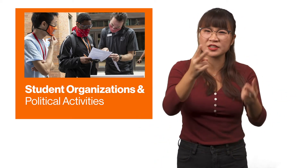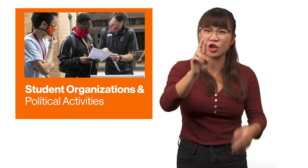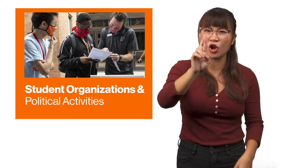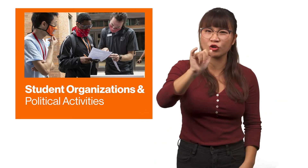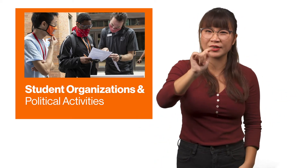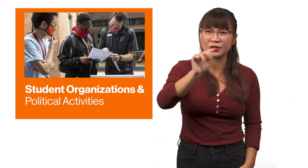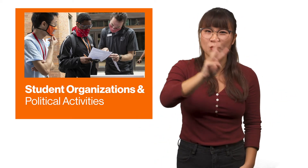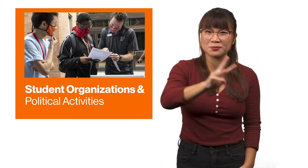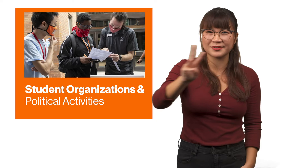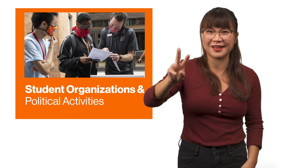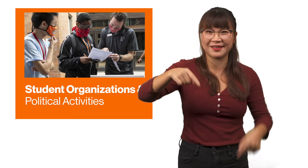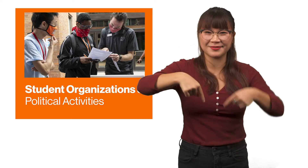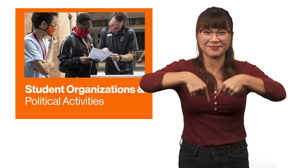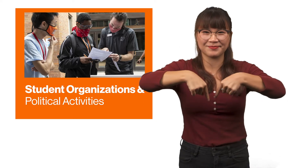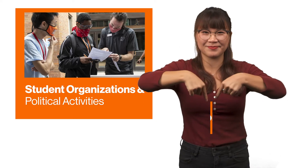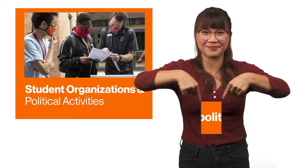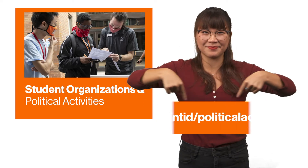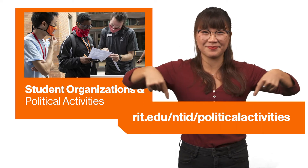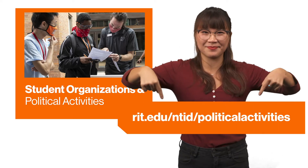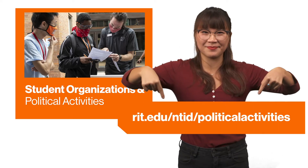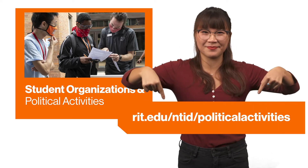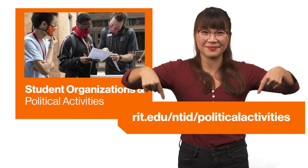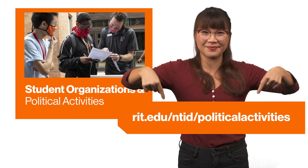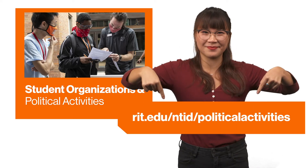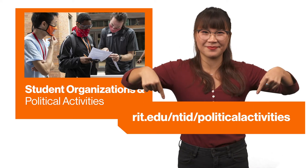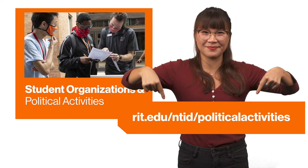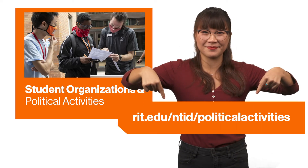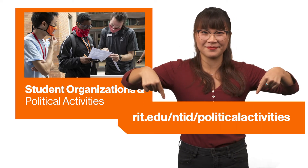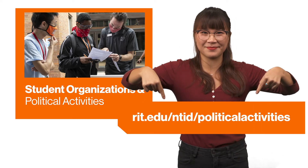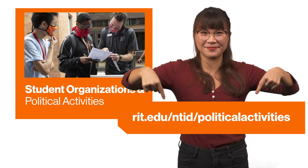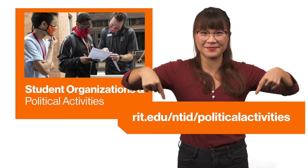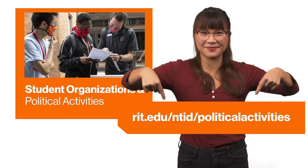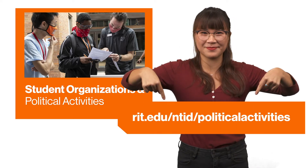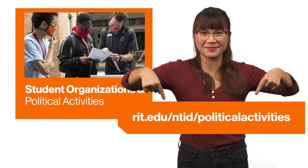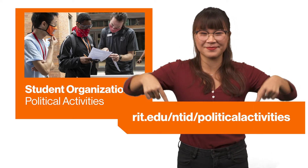You can learn more on the RIT website.